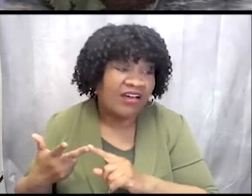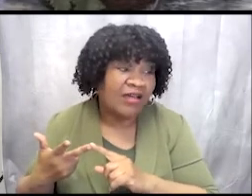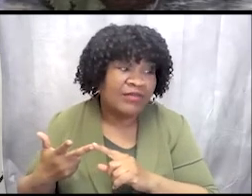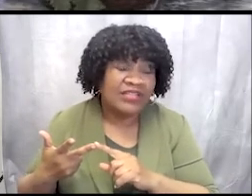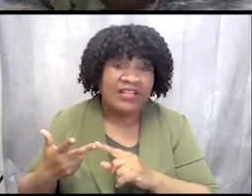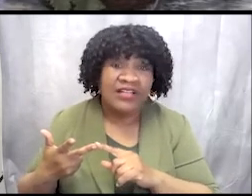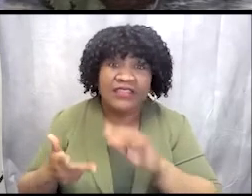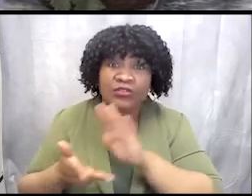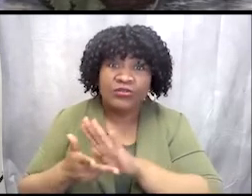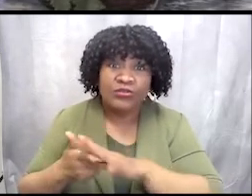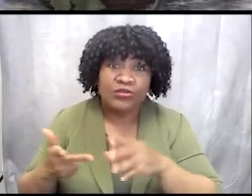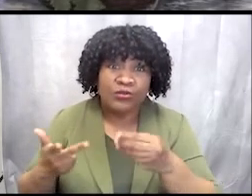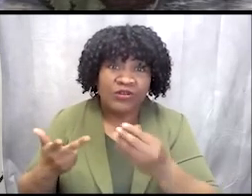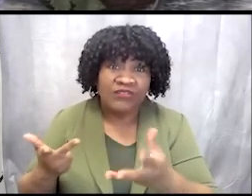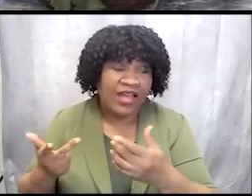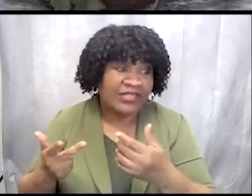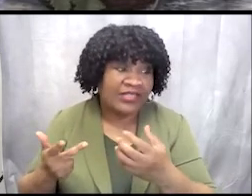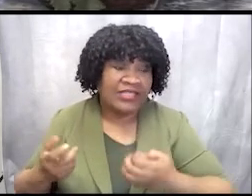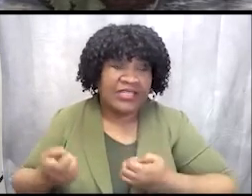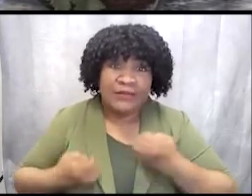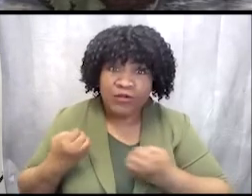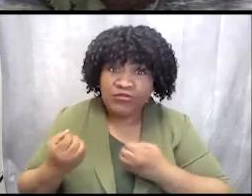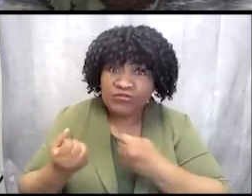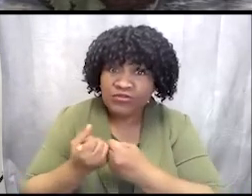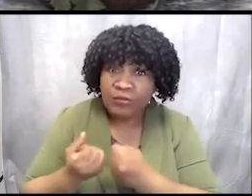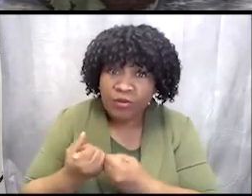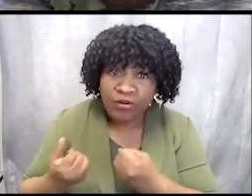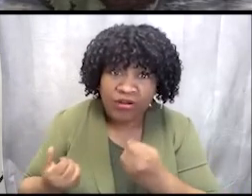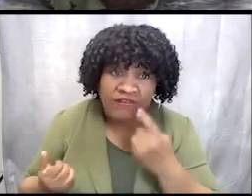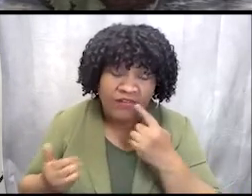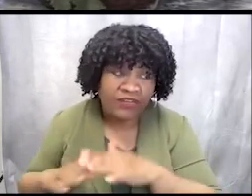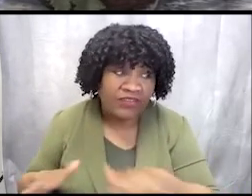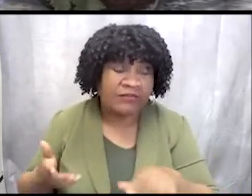It provided emotional support services